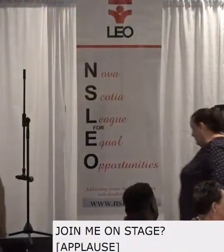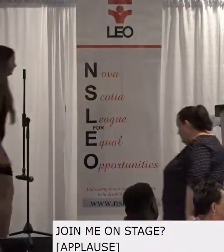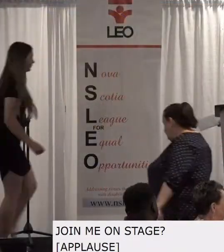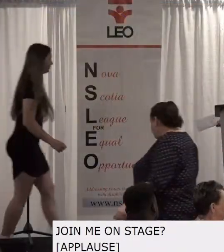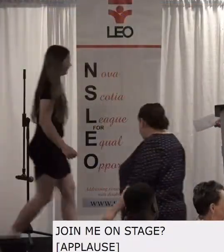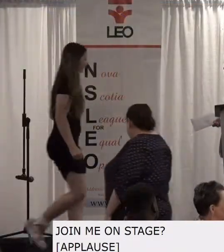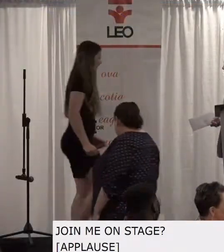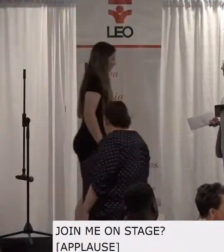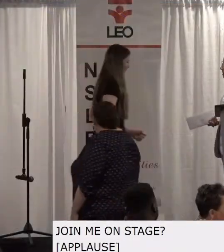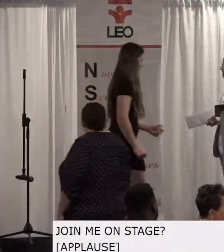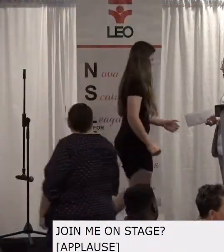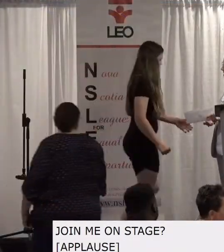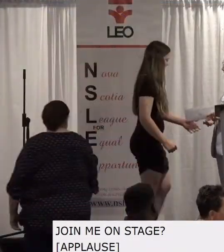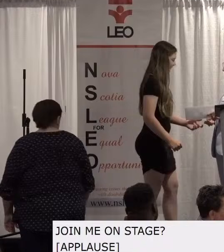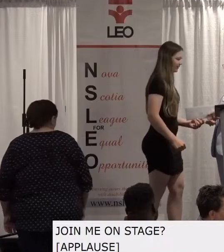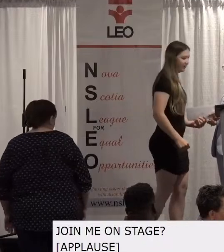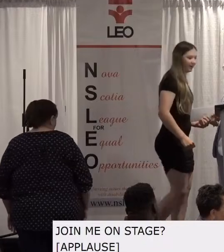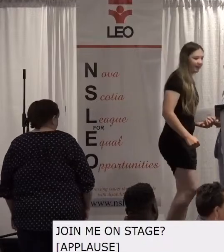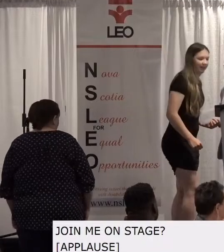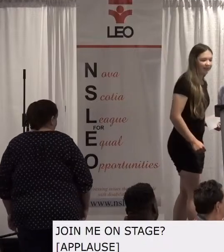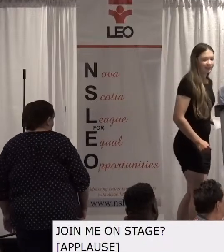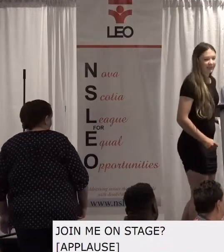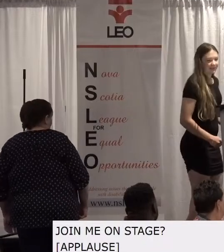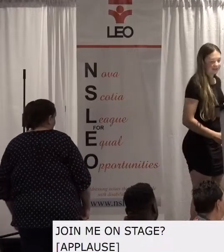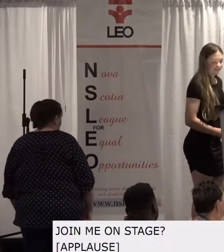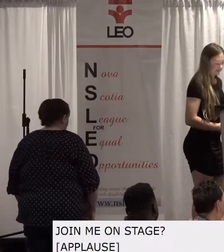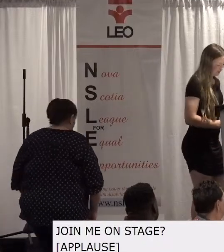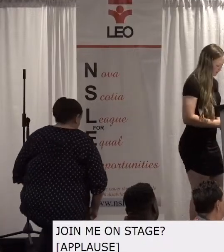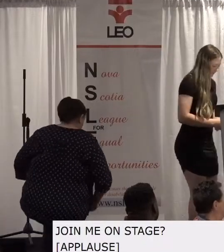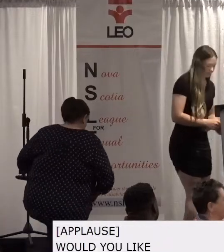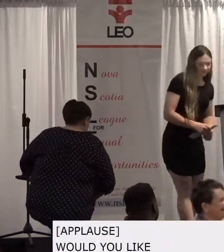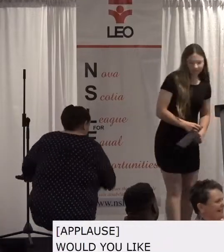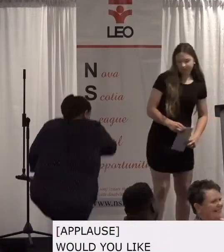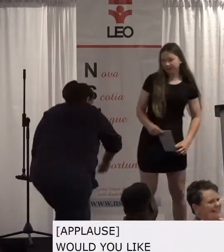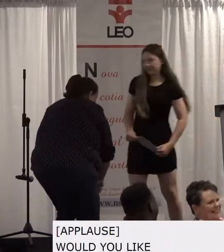WOULD YOU LIKE TO SAY A FEW WORDS? THANK YOU.